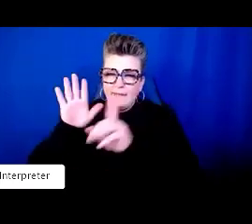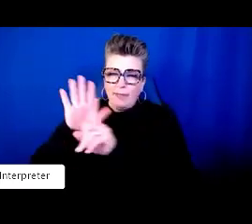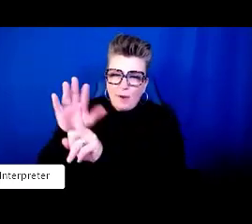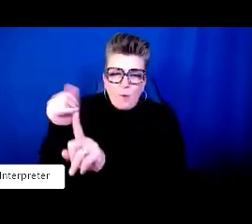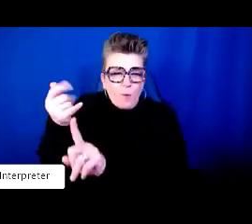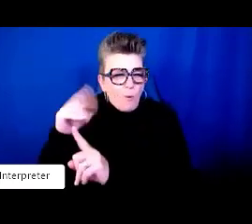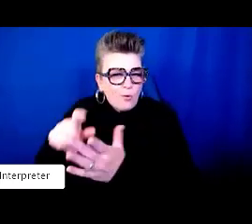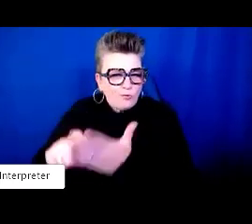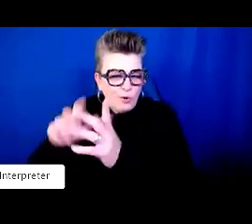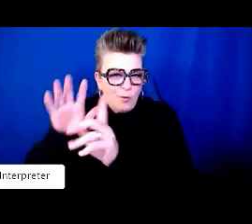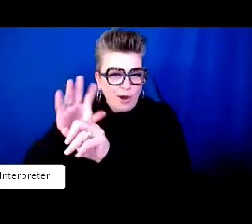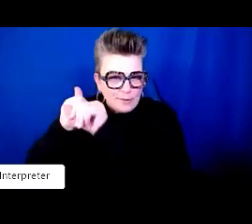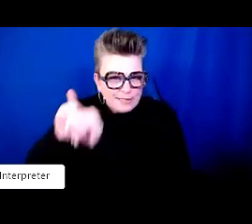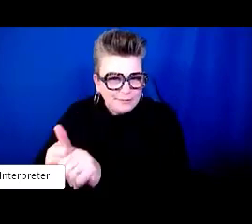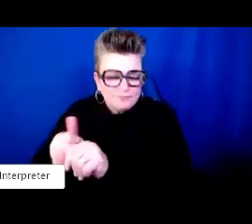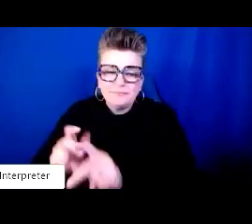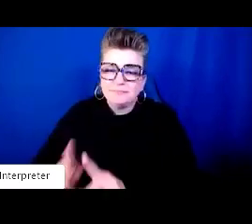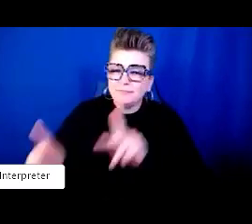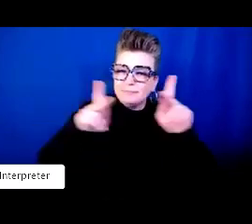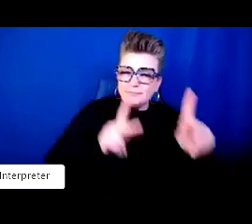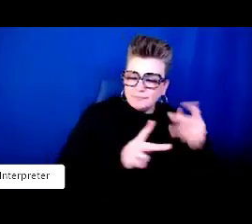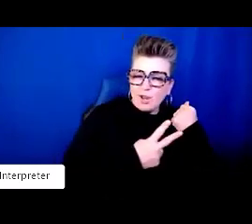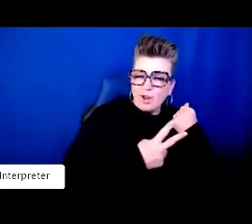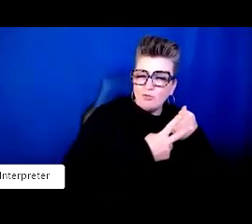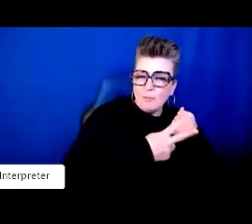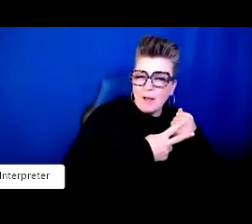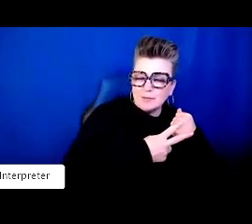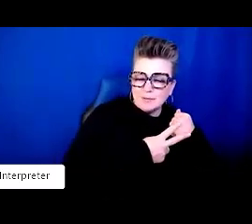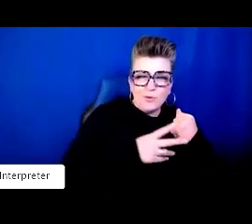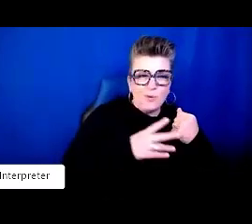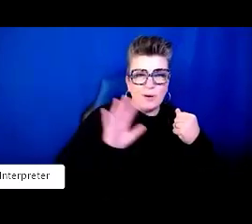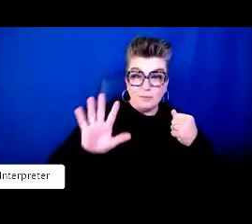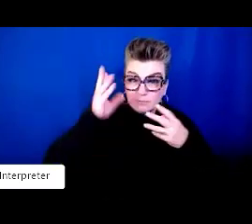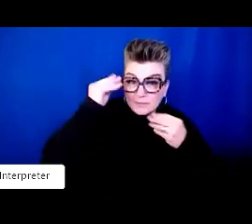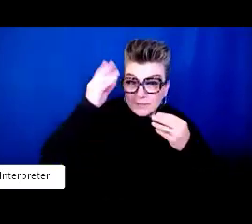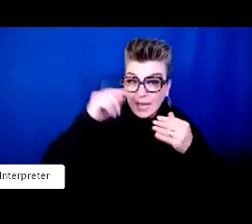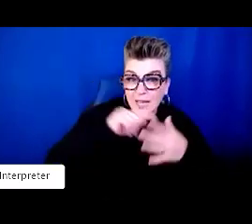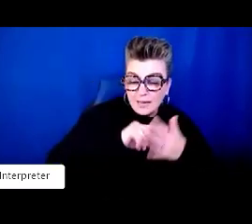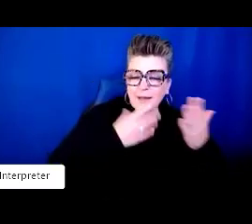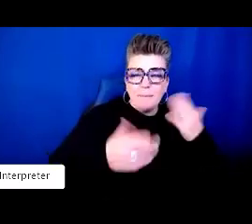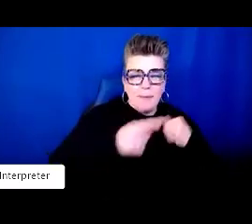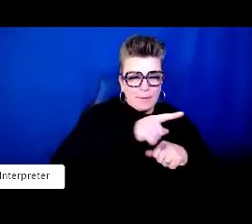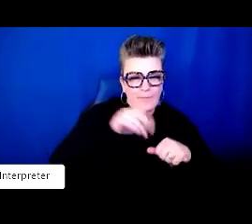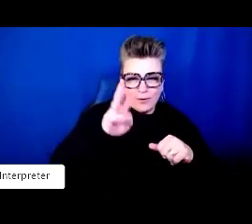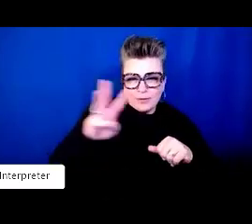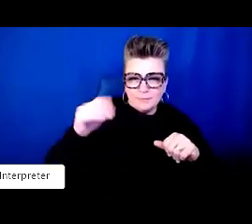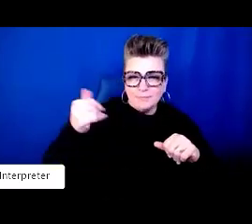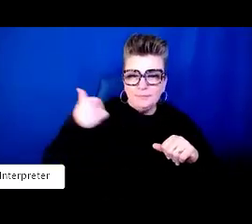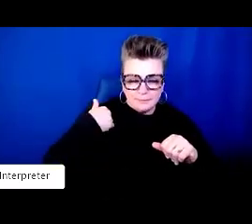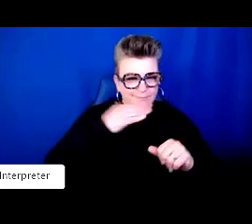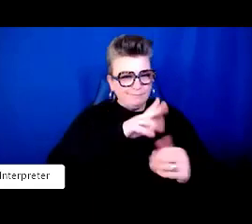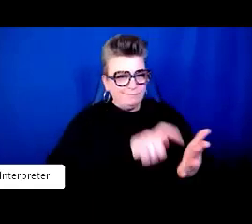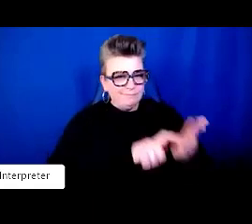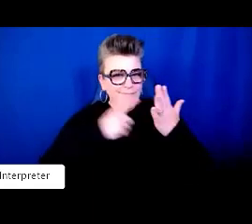and likewise, repositories storing your data may also have their own requirements for public release of data upon pre-print posting.